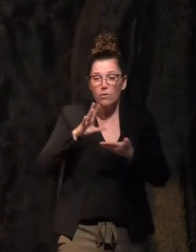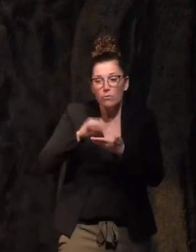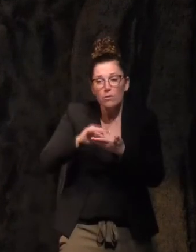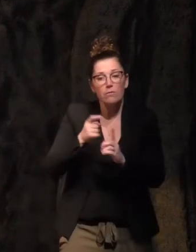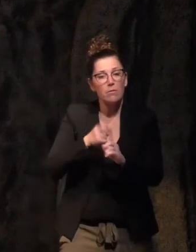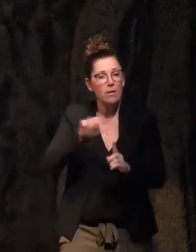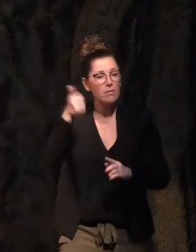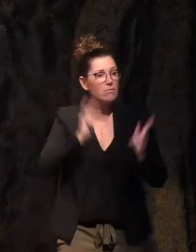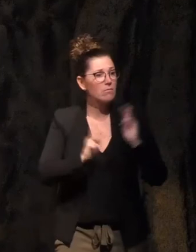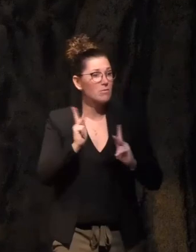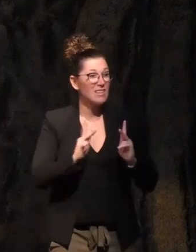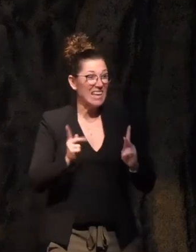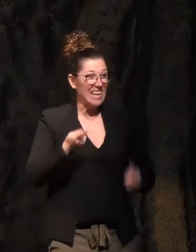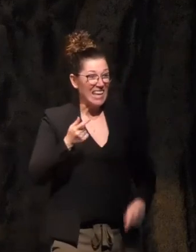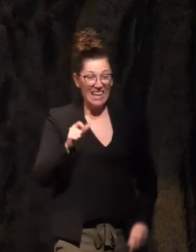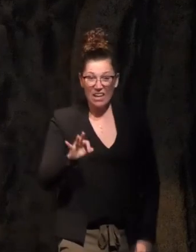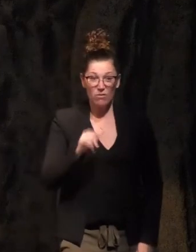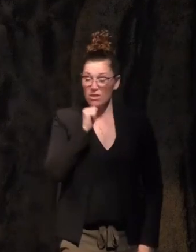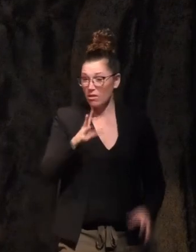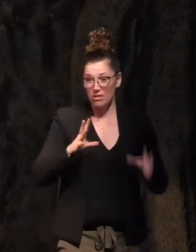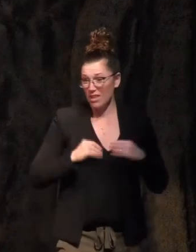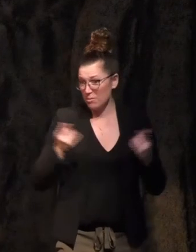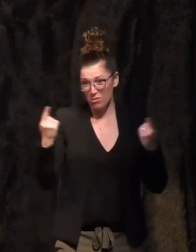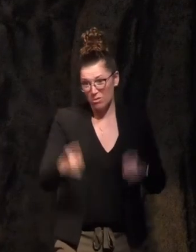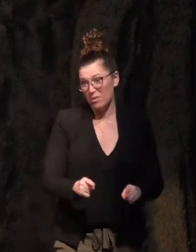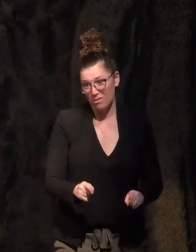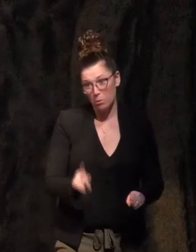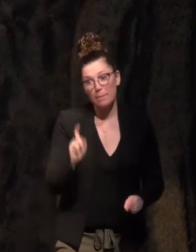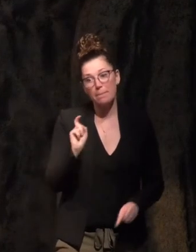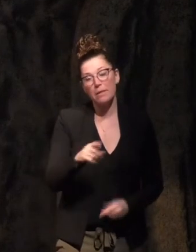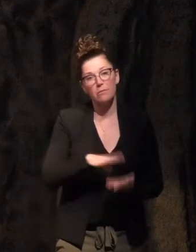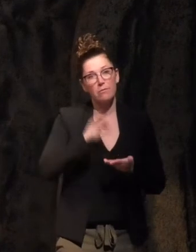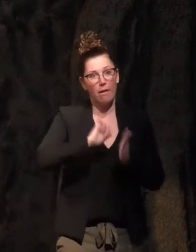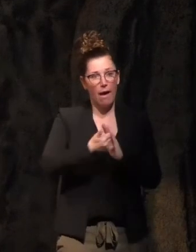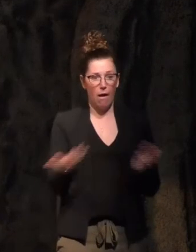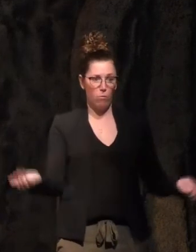we're gonna have to do it anyway. Either way, I feel absolutely confident